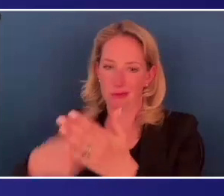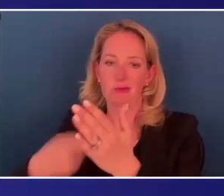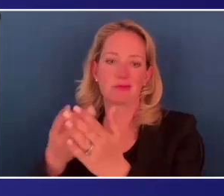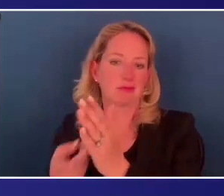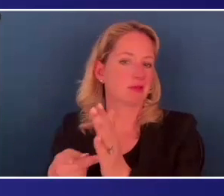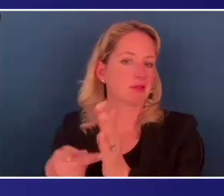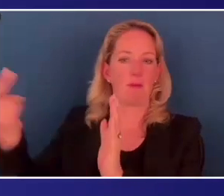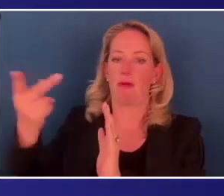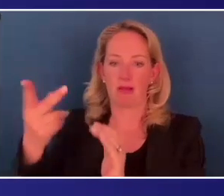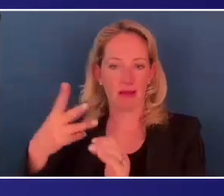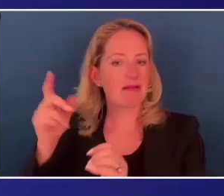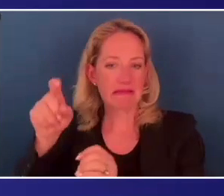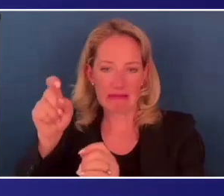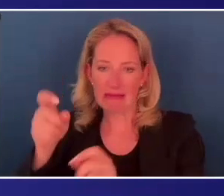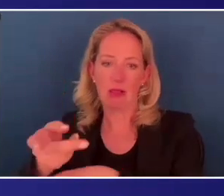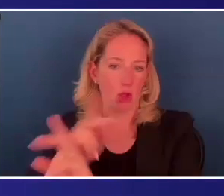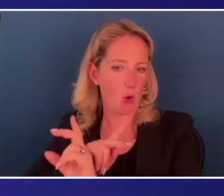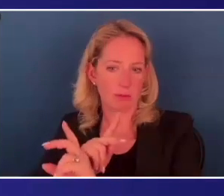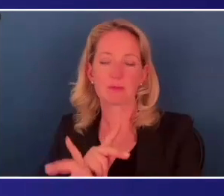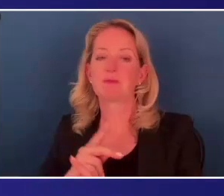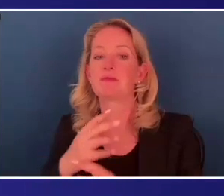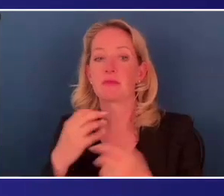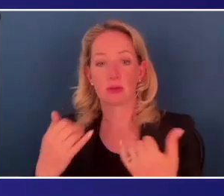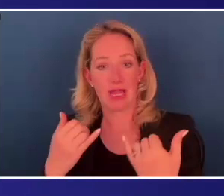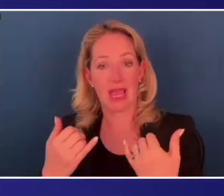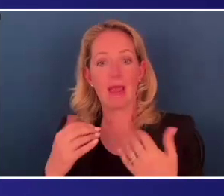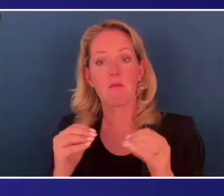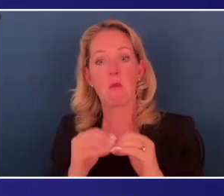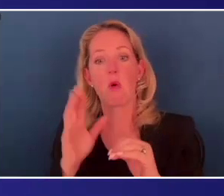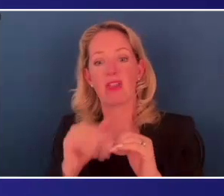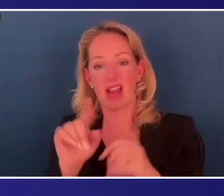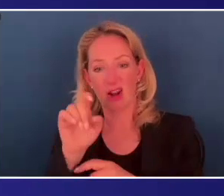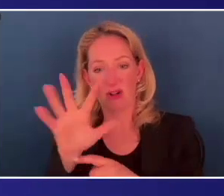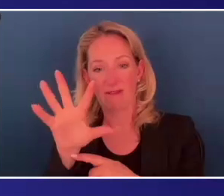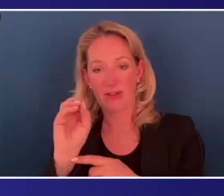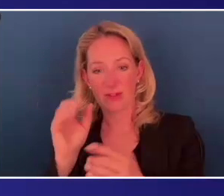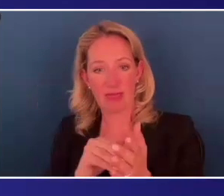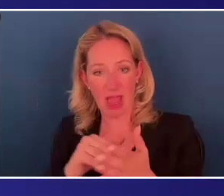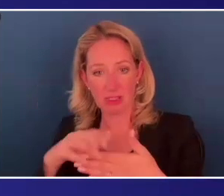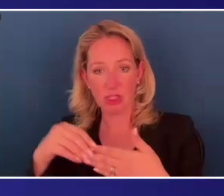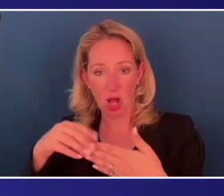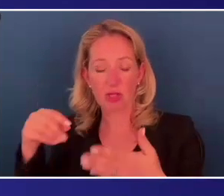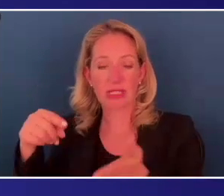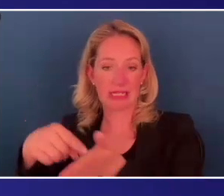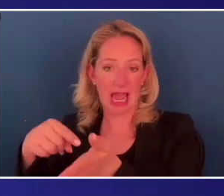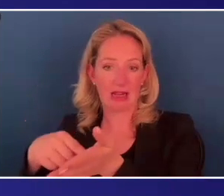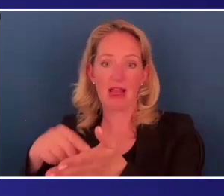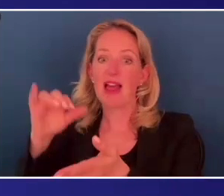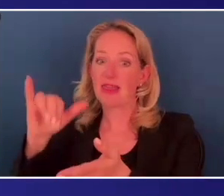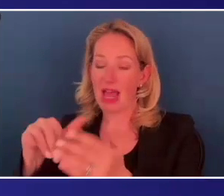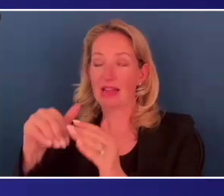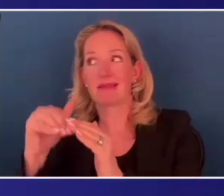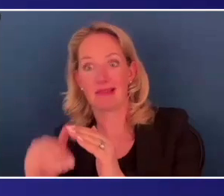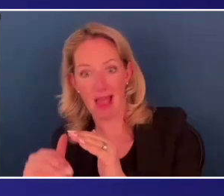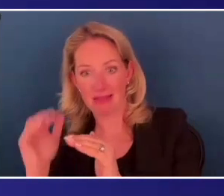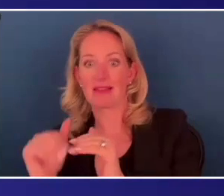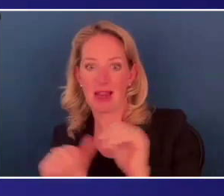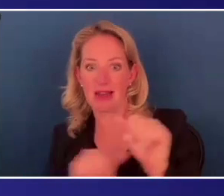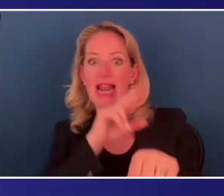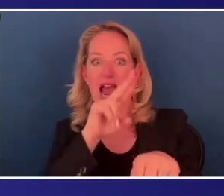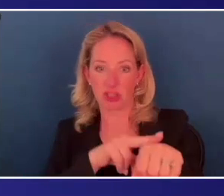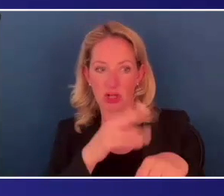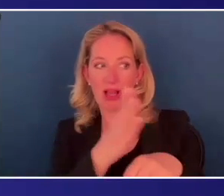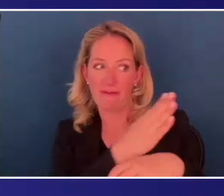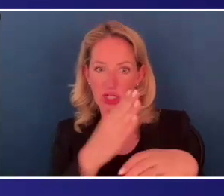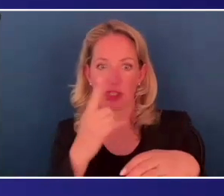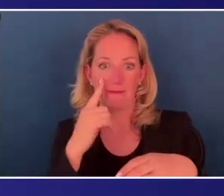As of today, I am more than a hundred $50,000 in debt, which is much less than the national average for a resident using a standard loan repayment.